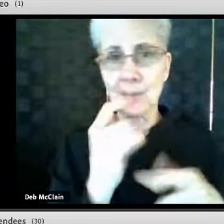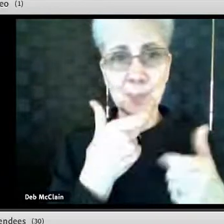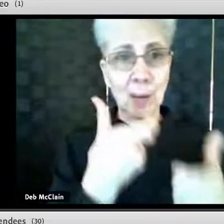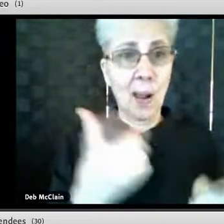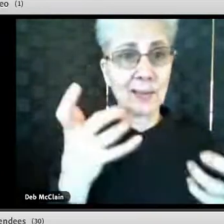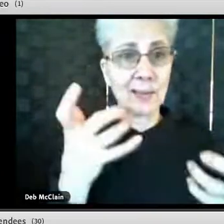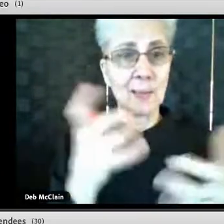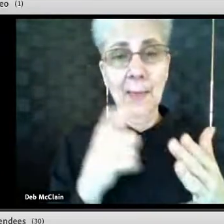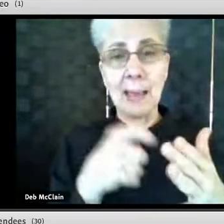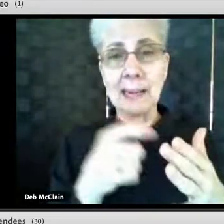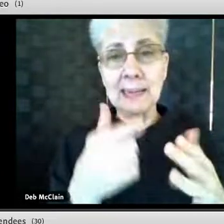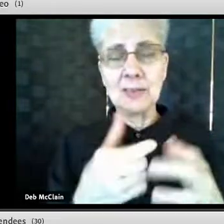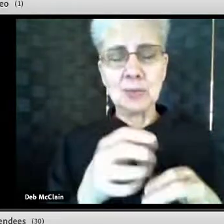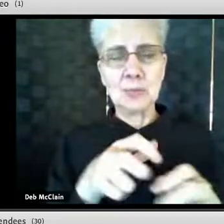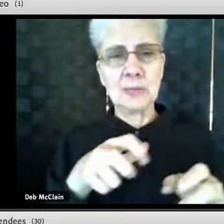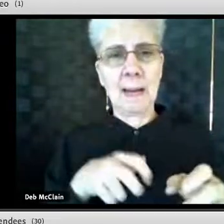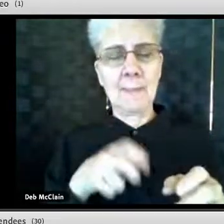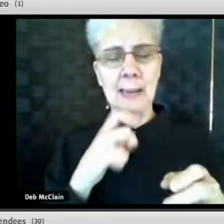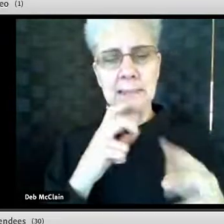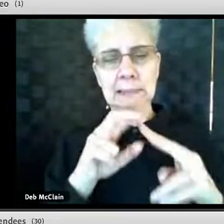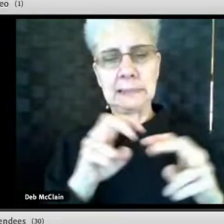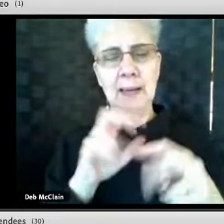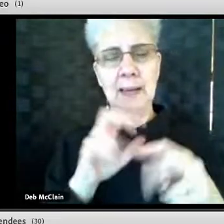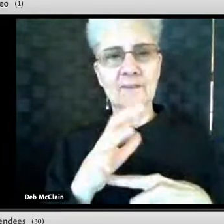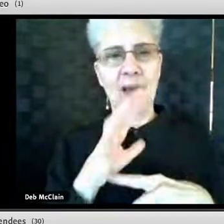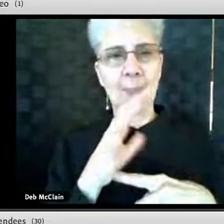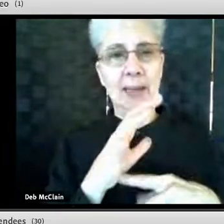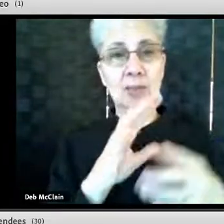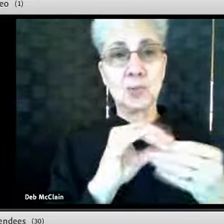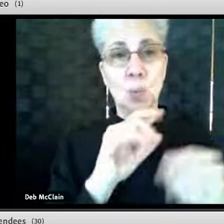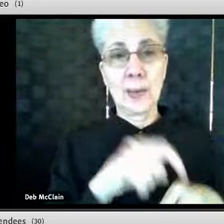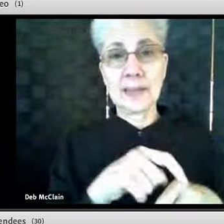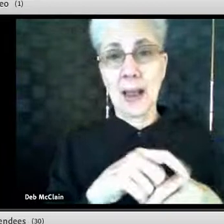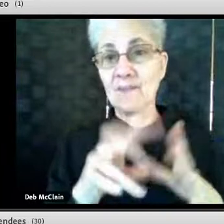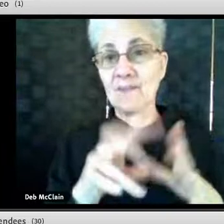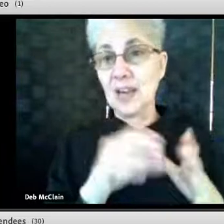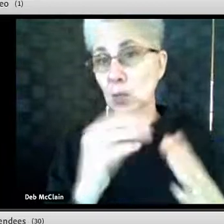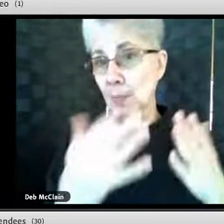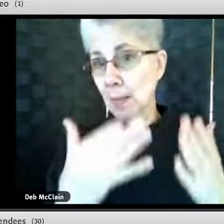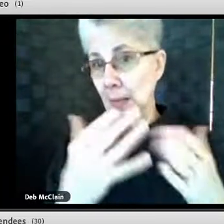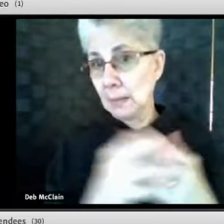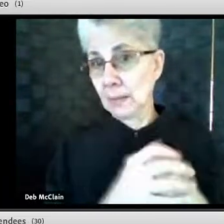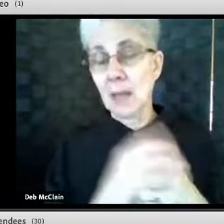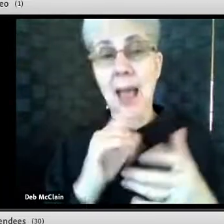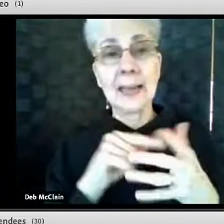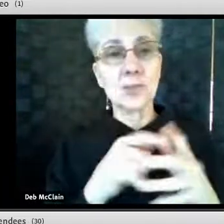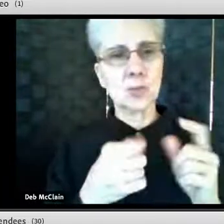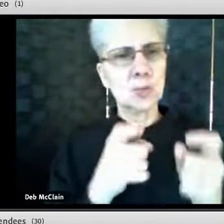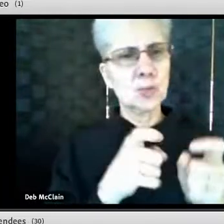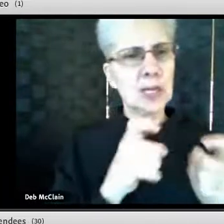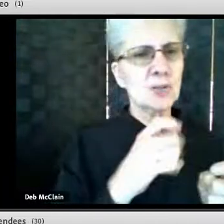but only 5 minutes is being watched. Maybe I need to stand back and make 5-minute story time videos.